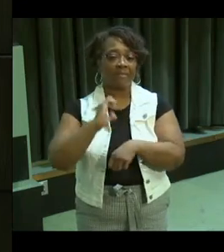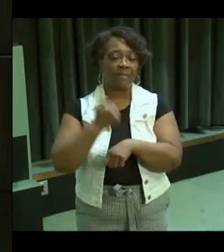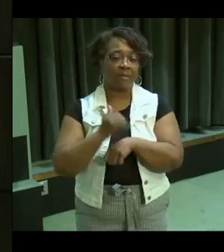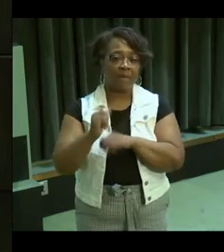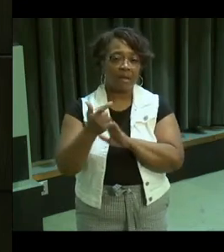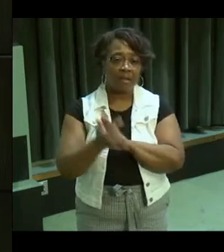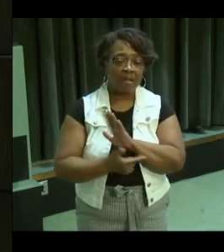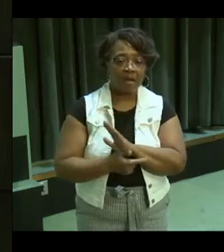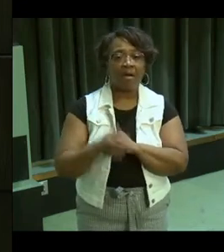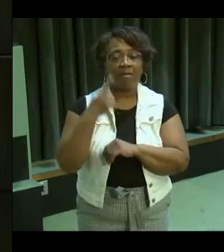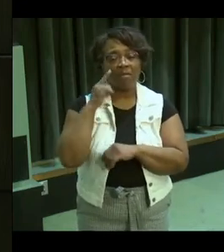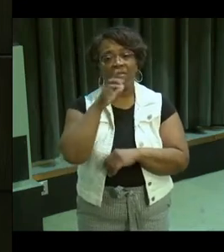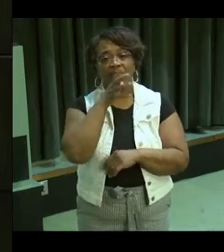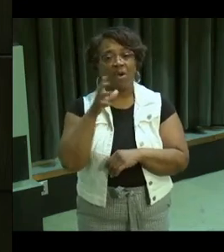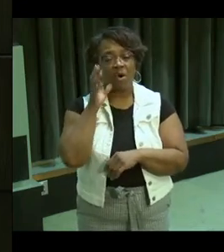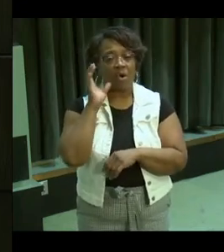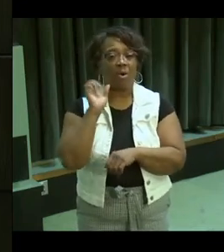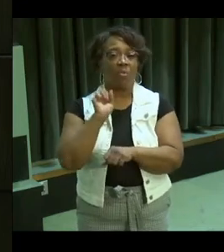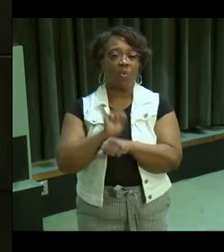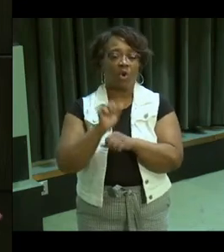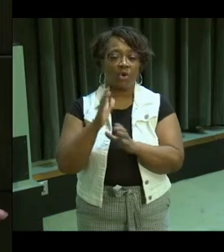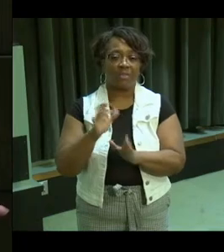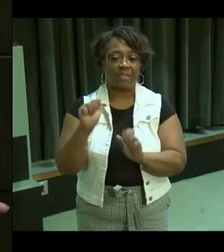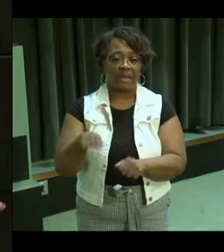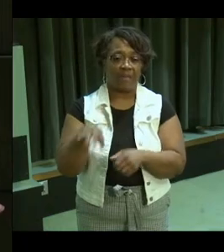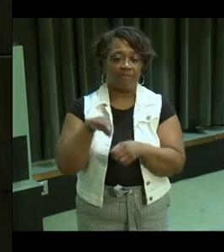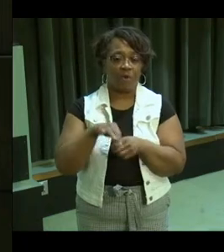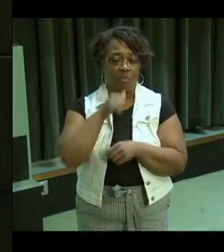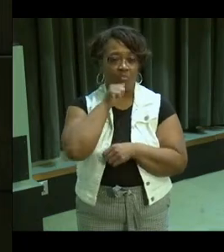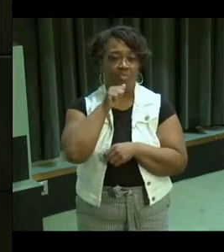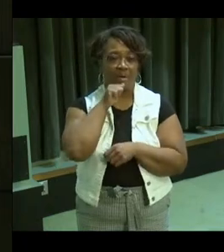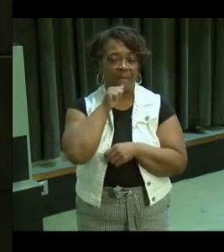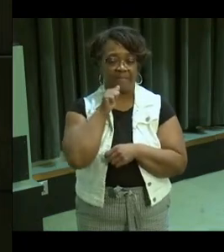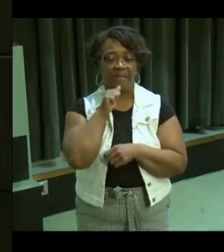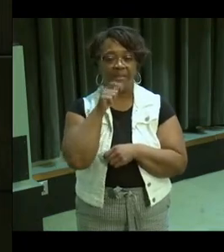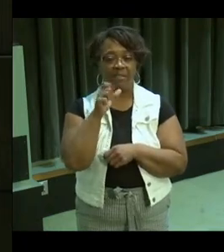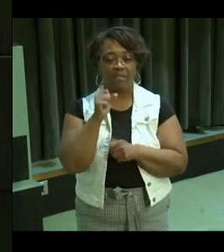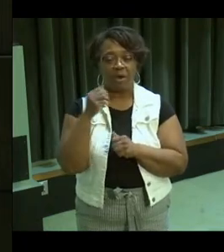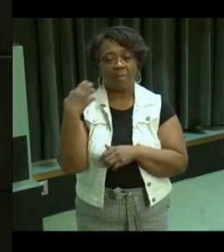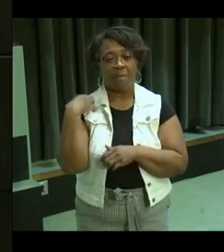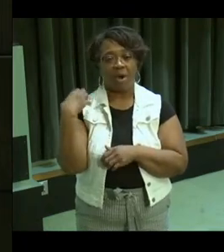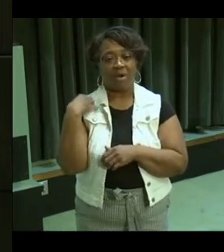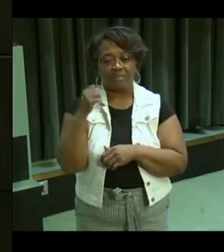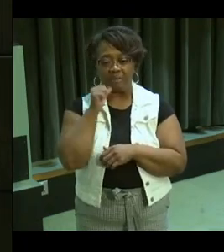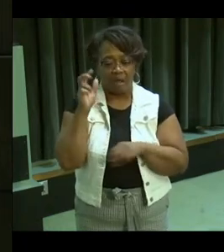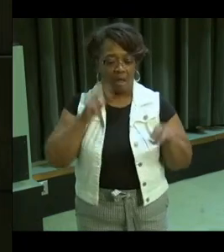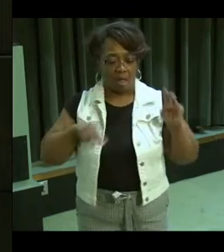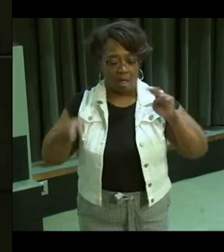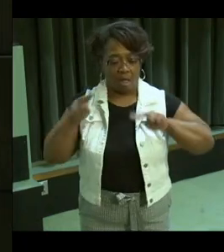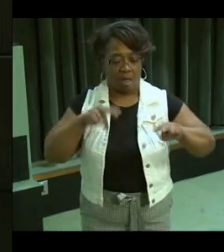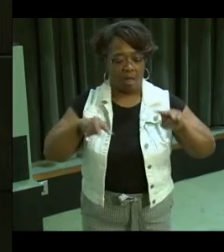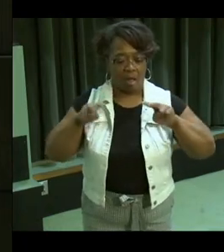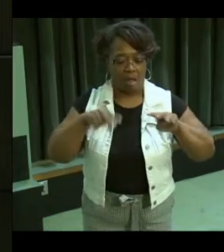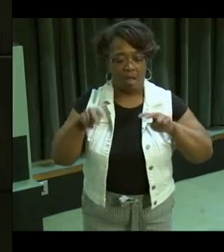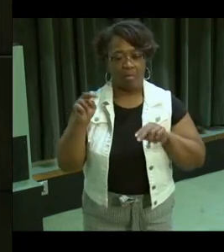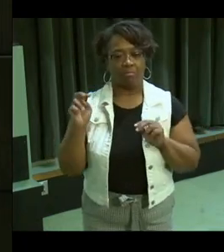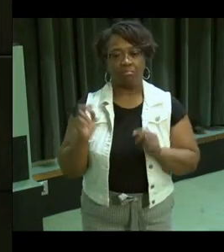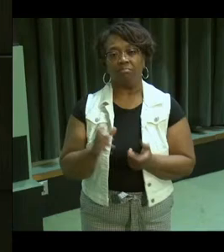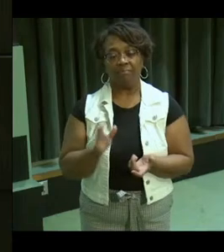last March and put that legislation in place to give farm workers a chance to vote in